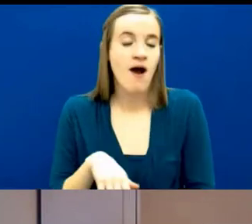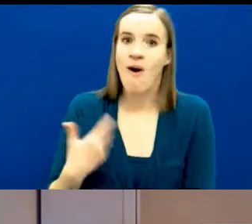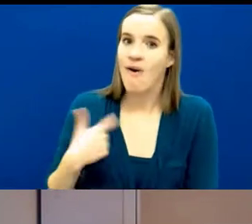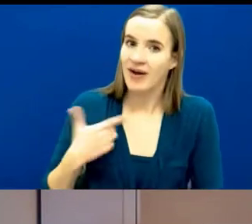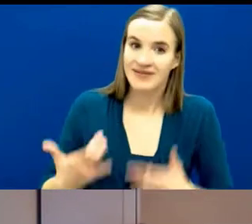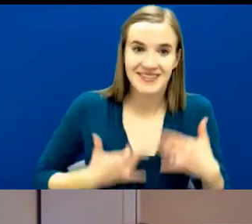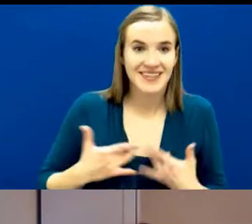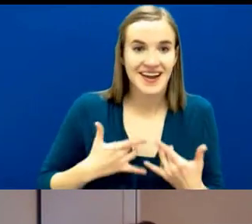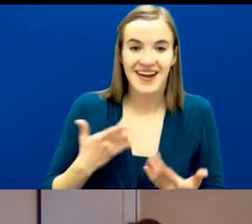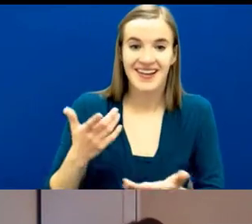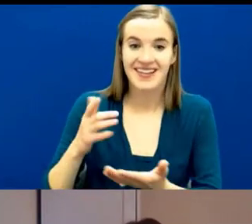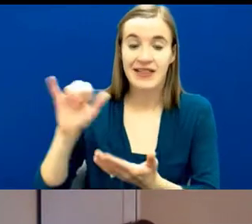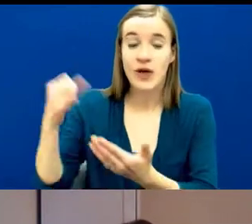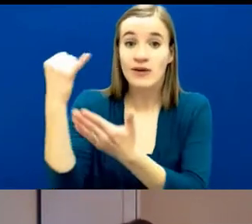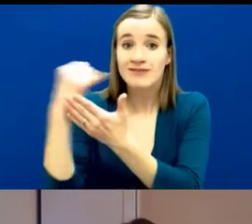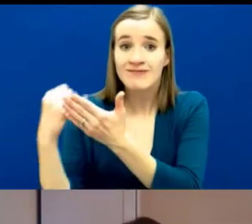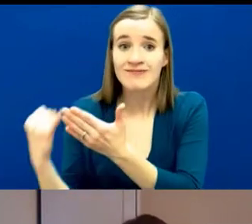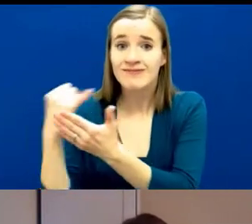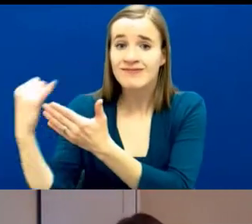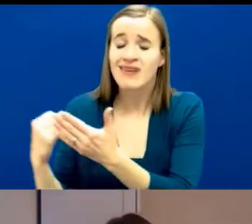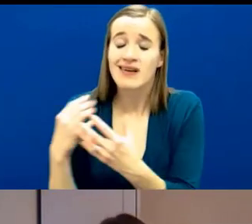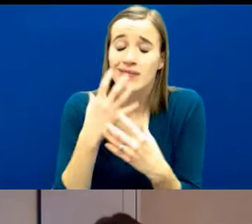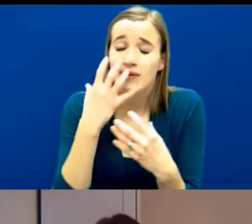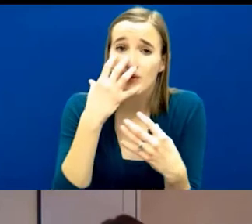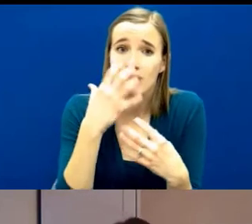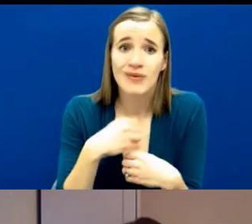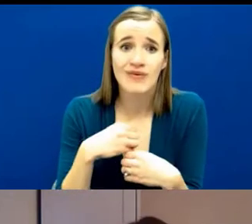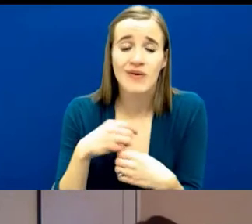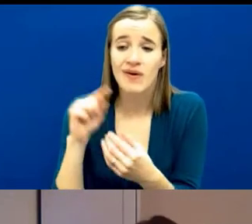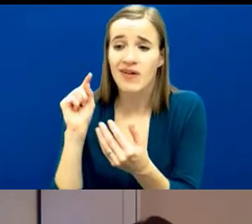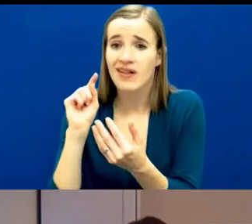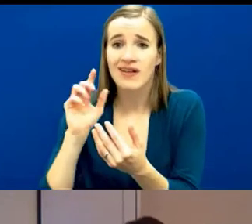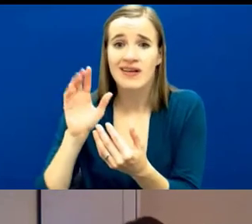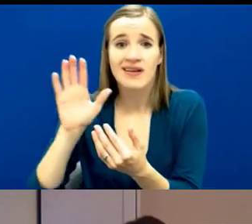know, they're, they, they're very vivid, and they kind of pull you into it.